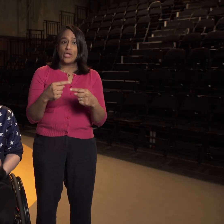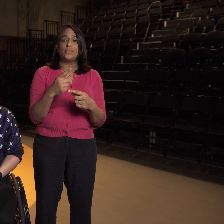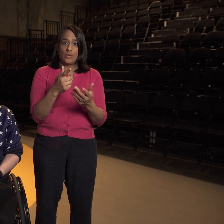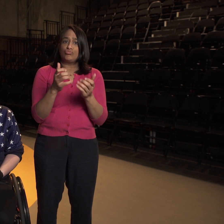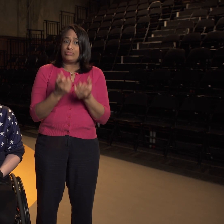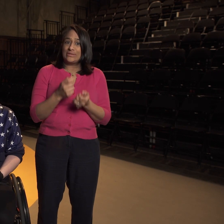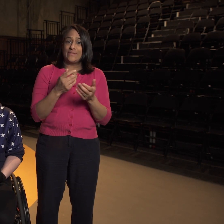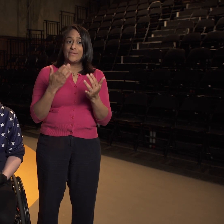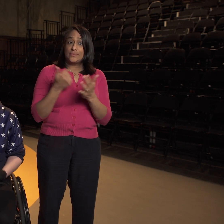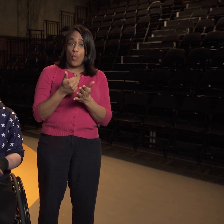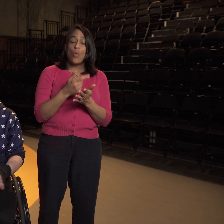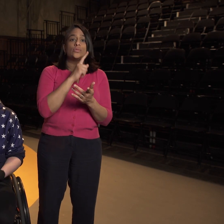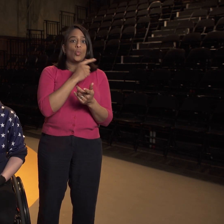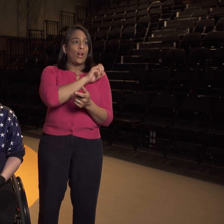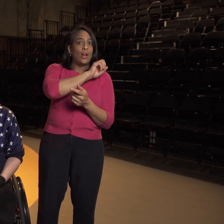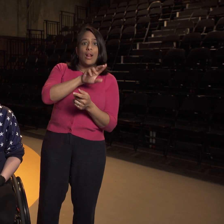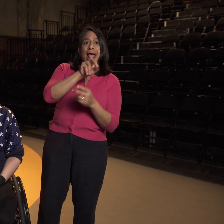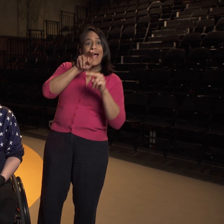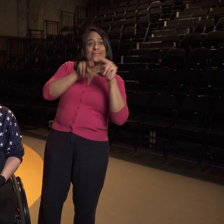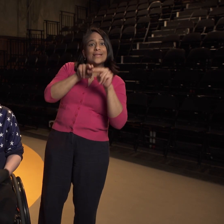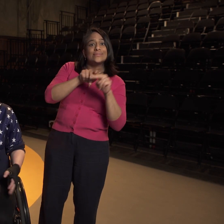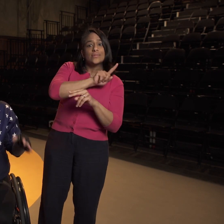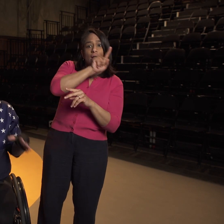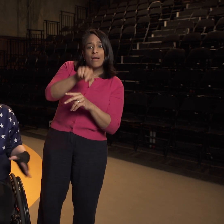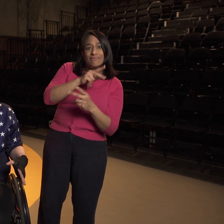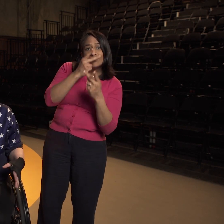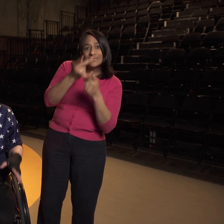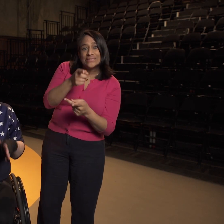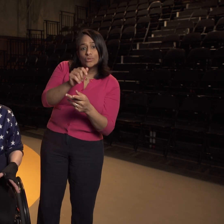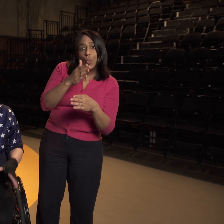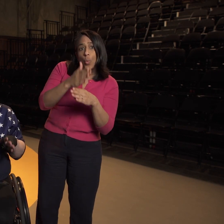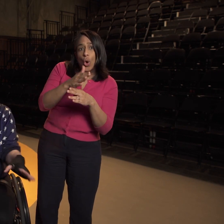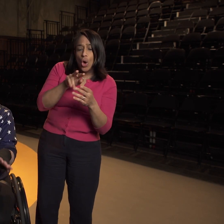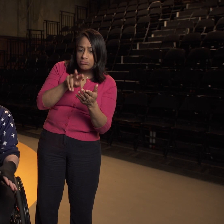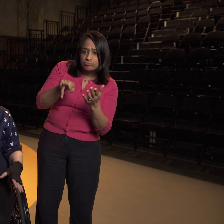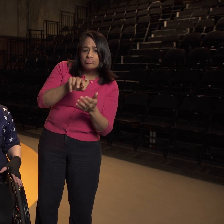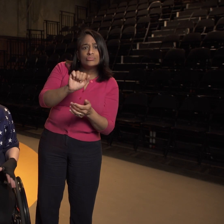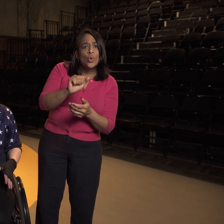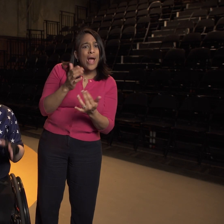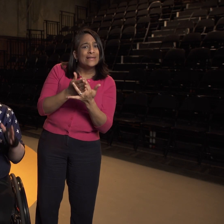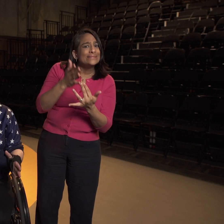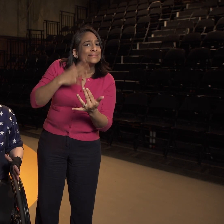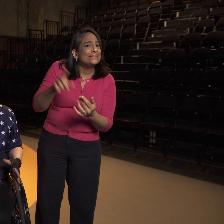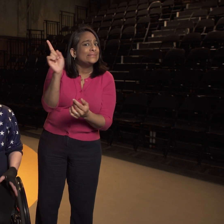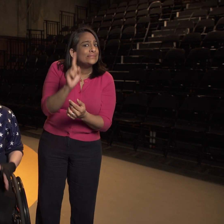biscuit an assessor may visit your workplace to assess your needs. biscuit If the process is completed successfully, biscuit